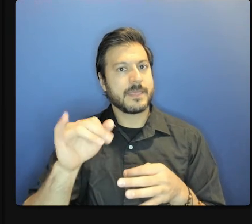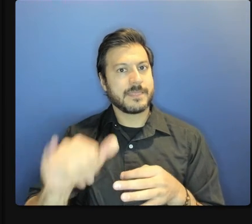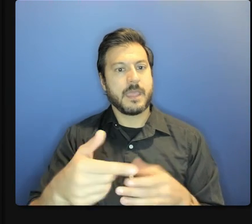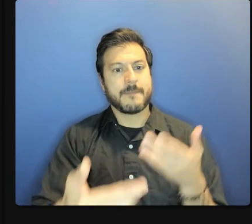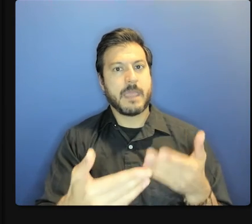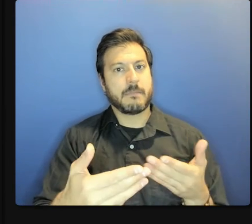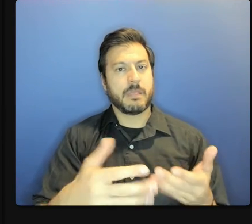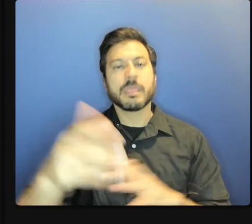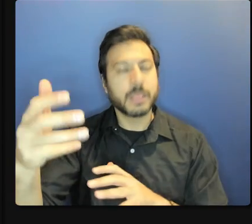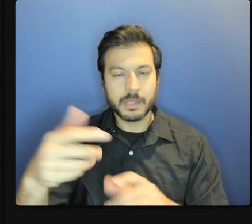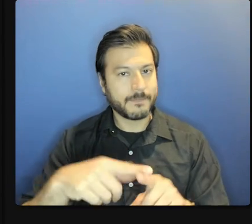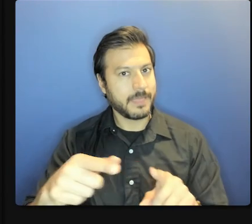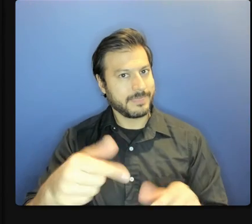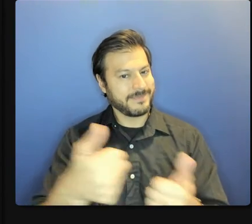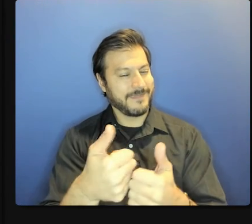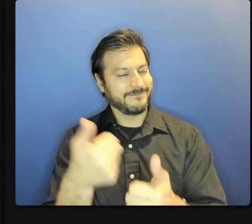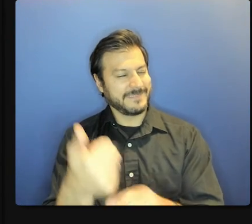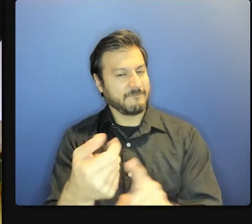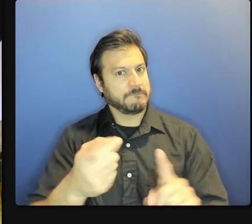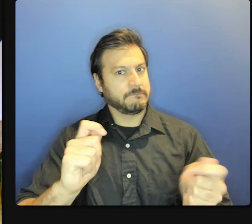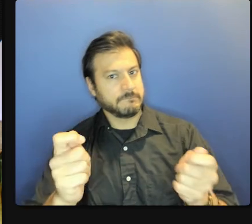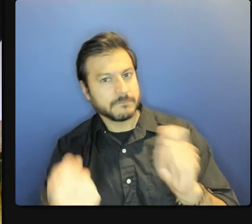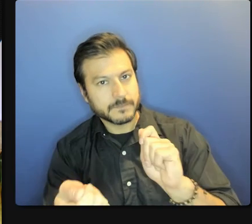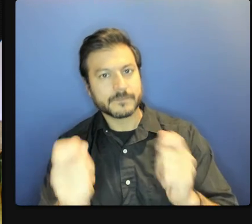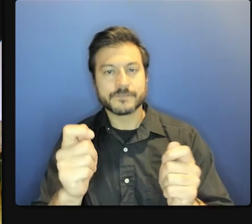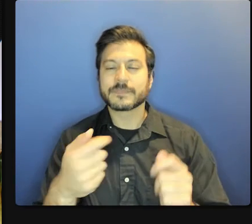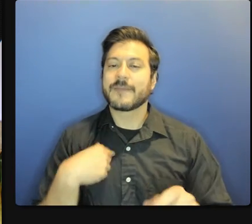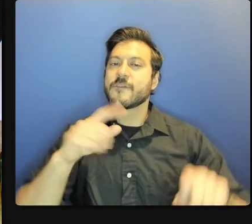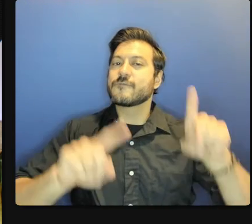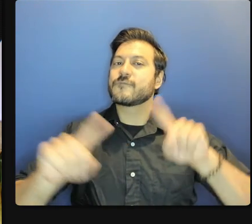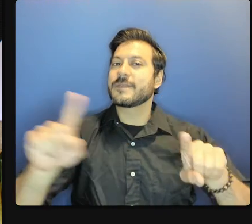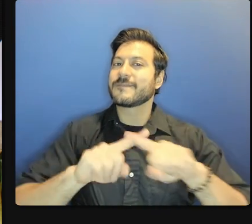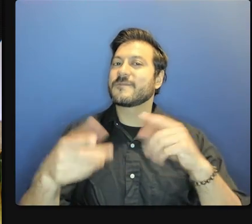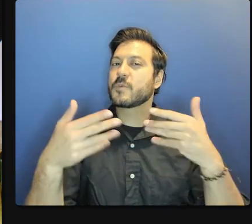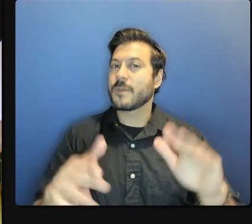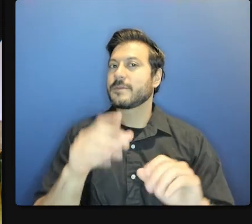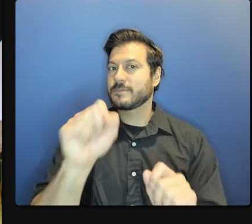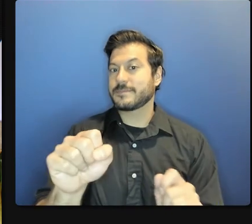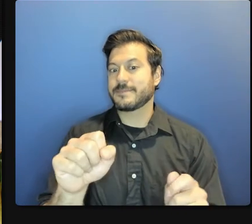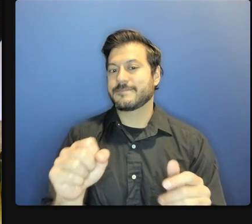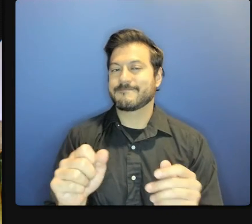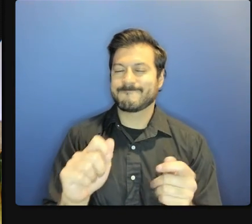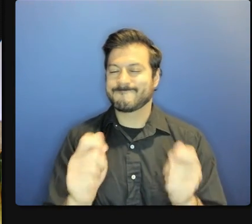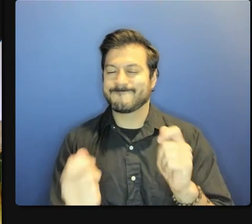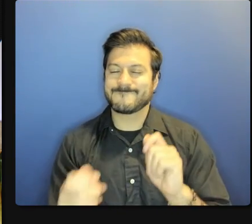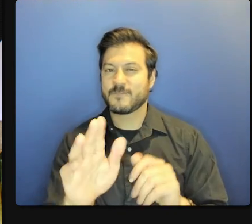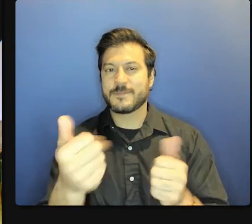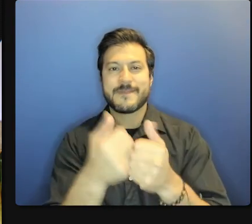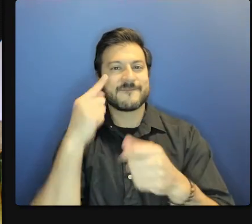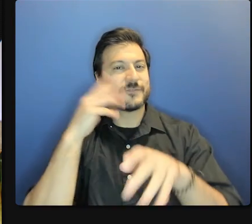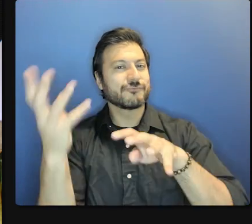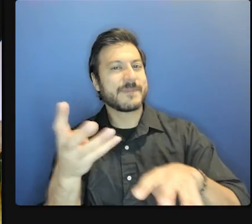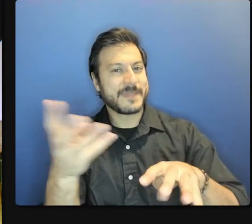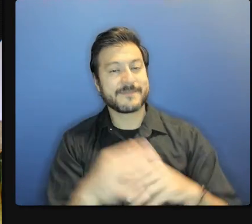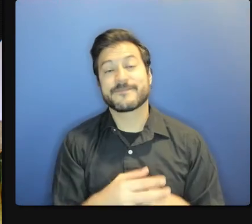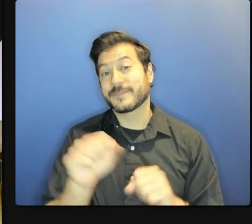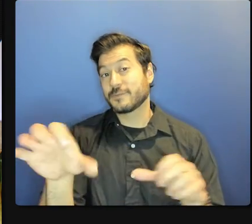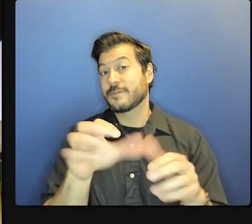that in a traditional mechanic, might have thrown them off. As you can see, there's a variety of ways that you can optimize your game for streaming.